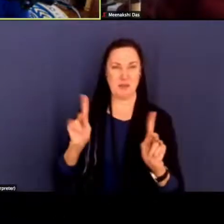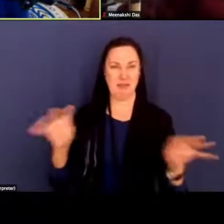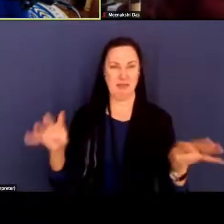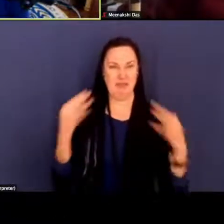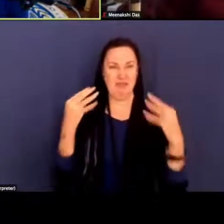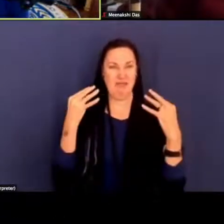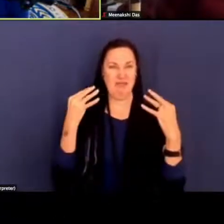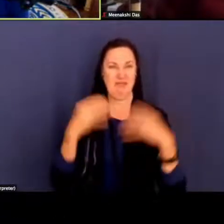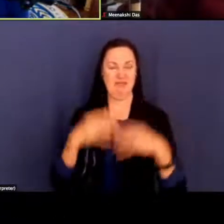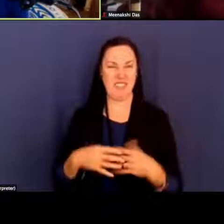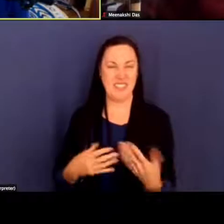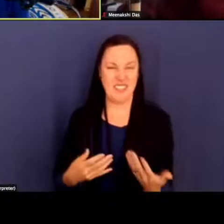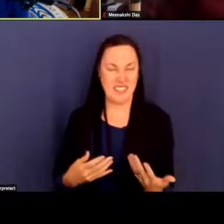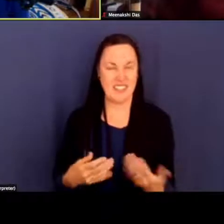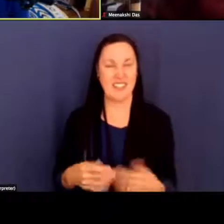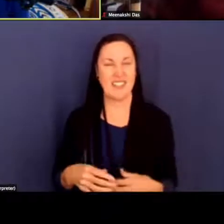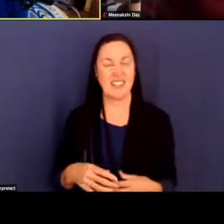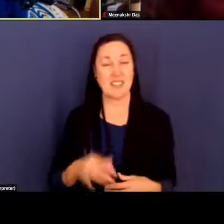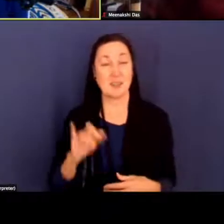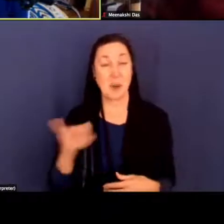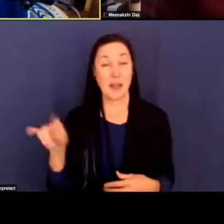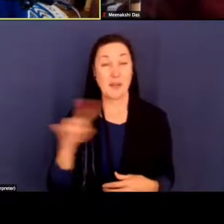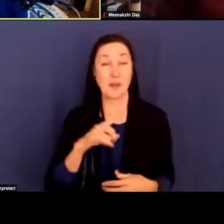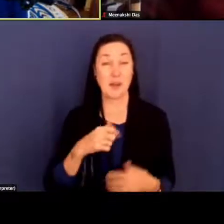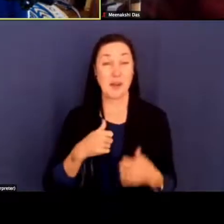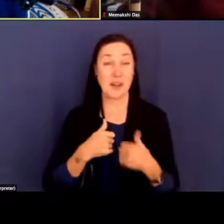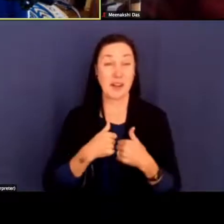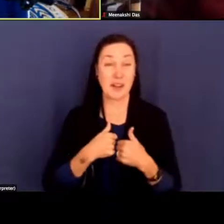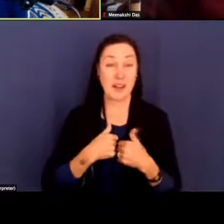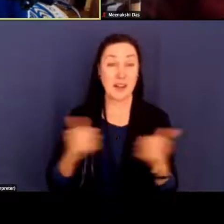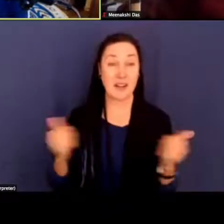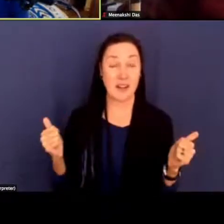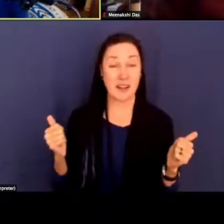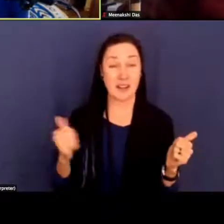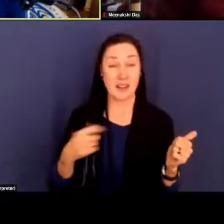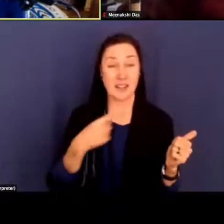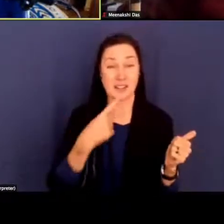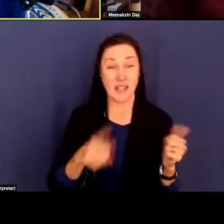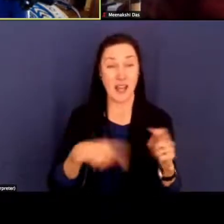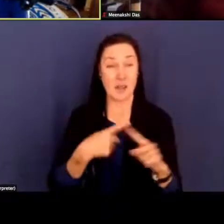even if you disclose or you don't disclose I think it's important to try to come to our points made